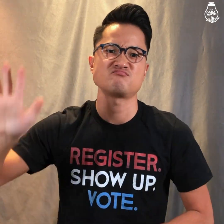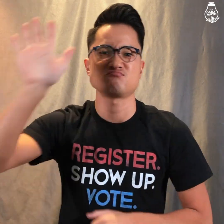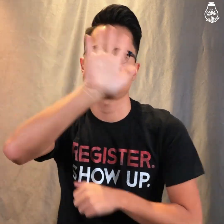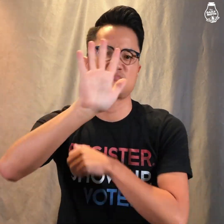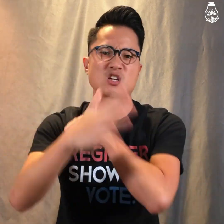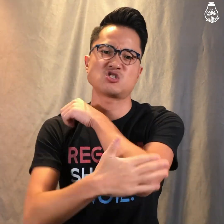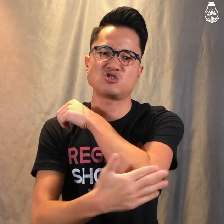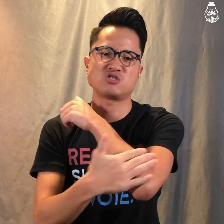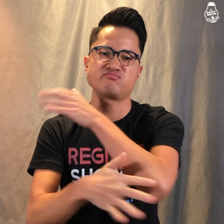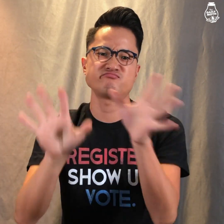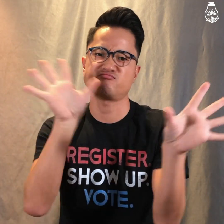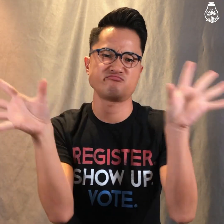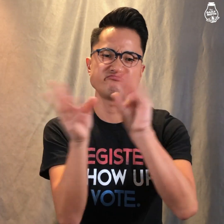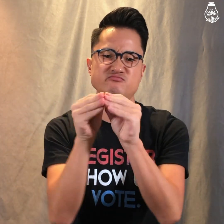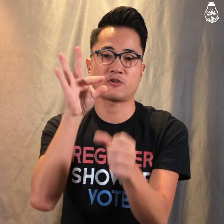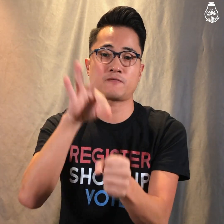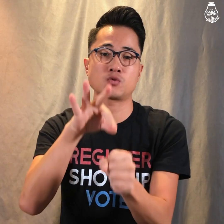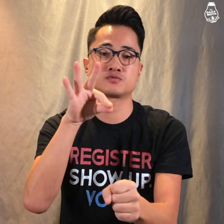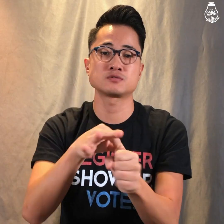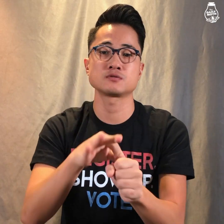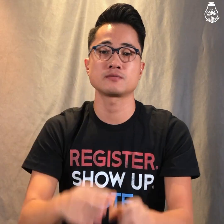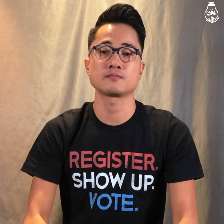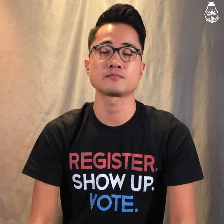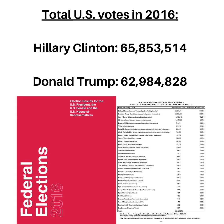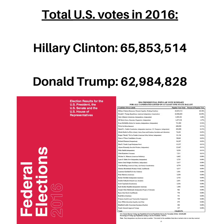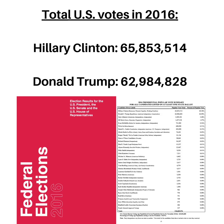a nationwide tally,